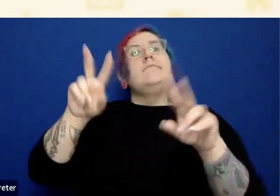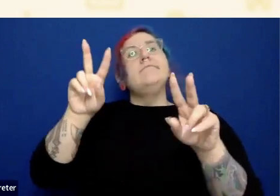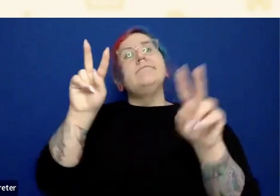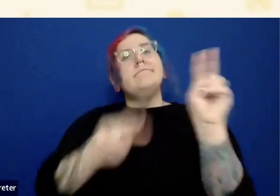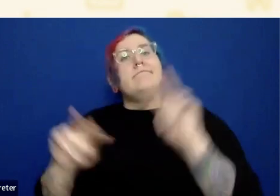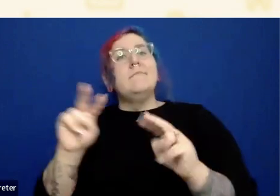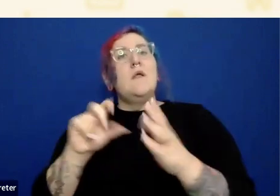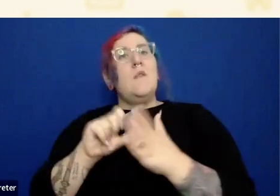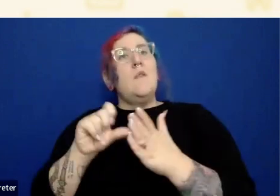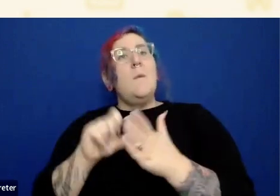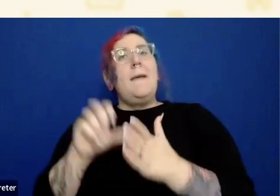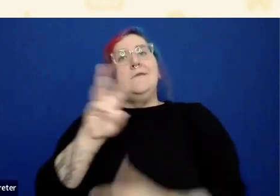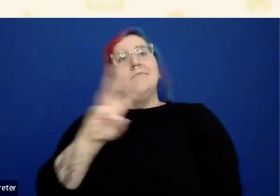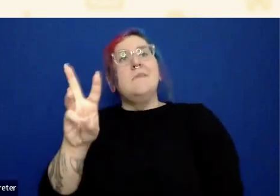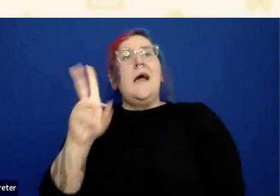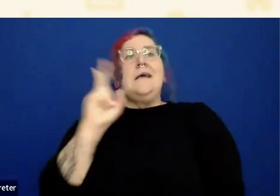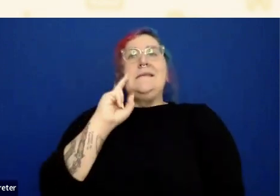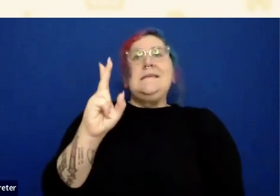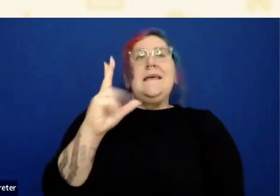Some pages I saw were just fine.